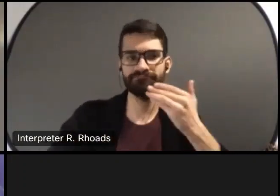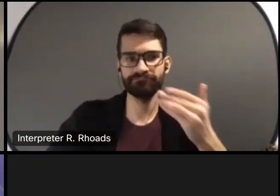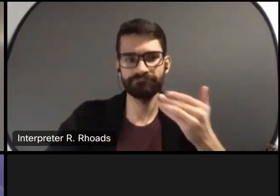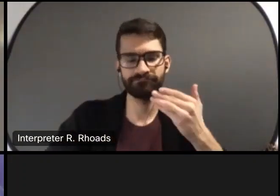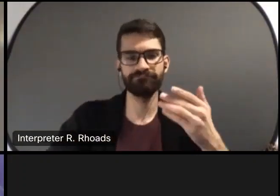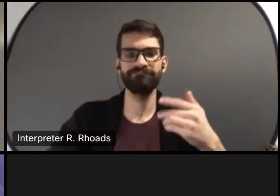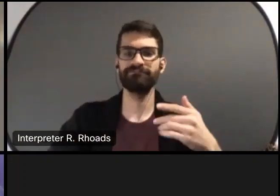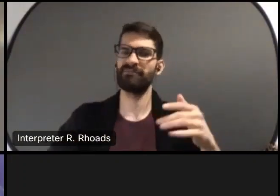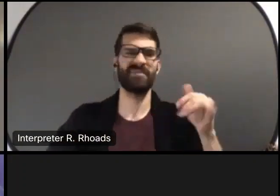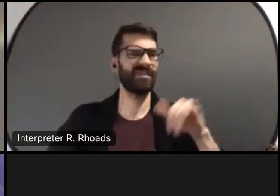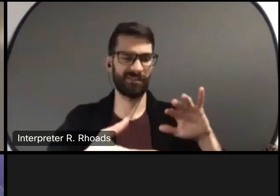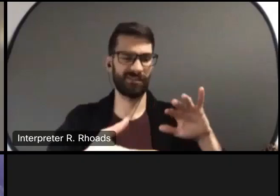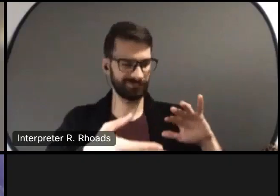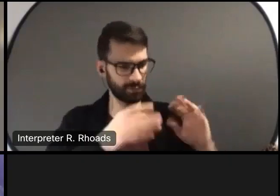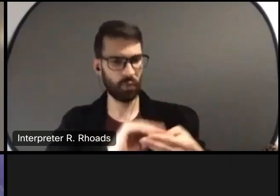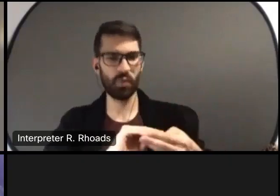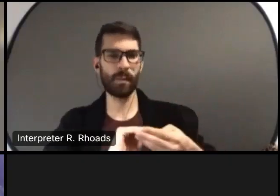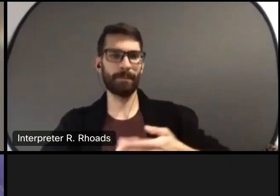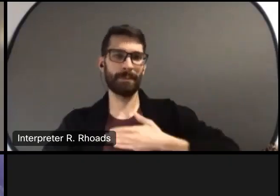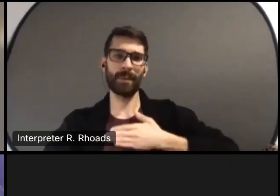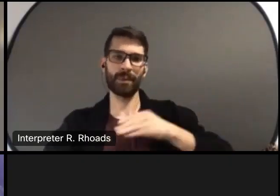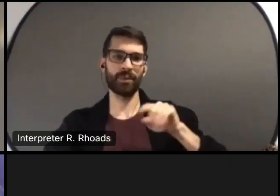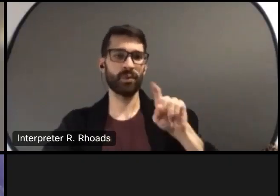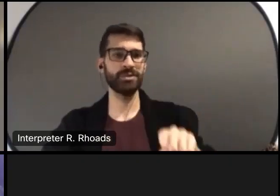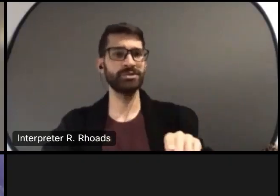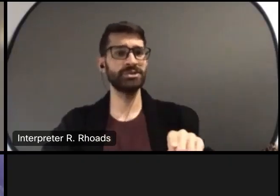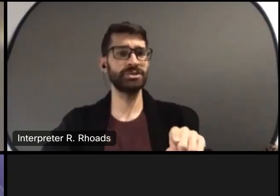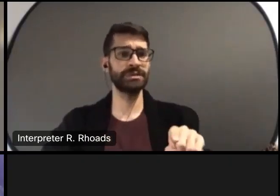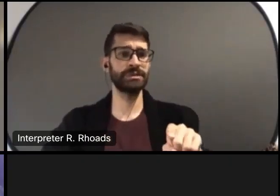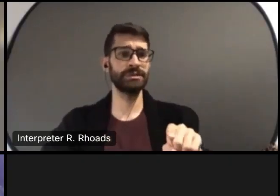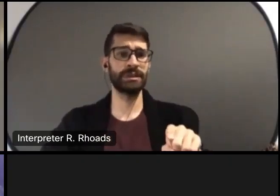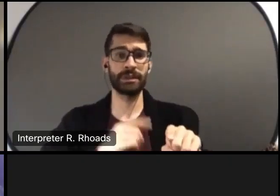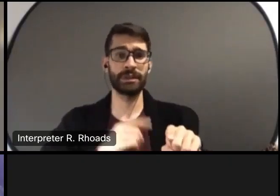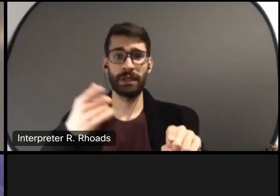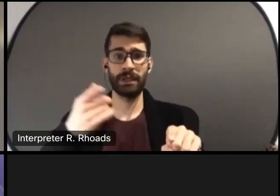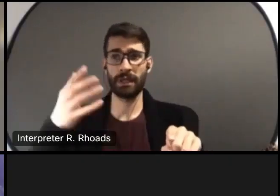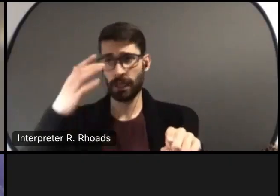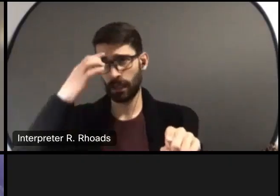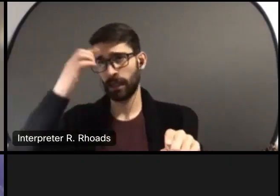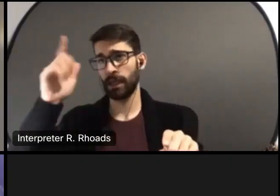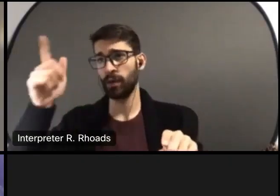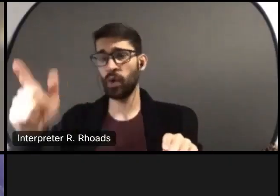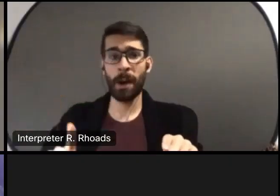was the totality of my questions. If I think of anything else and I'm sure I certainly will, I